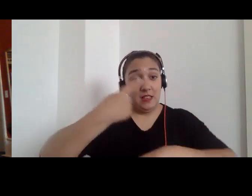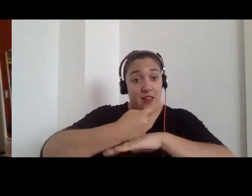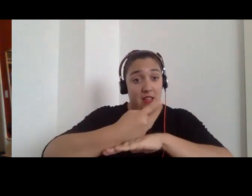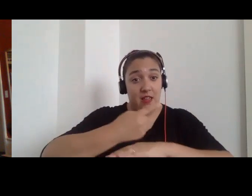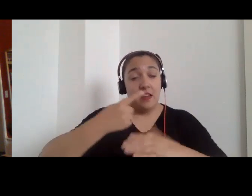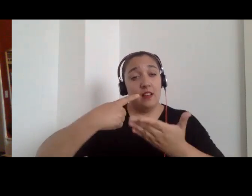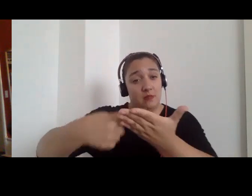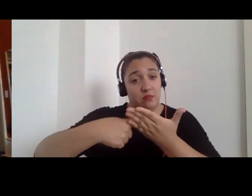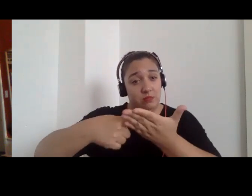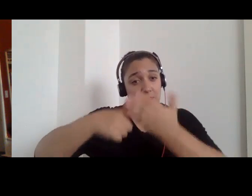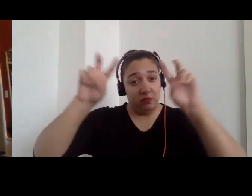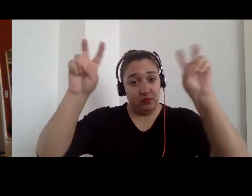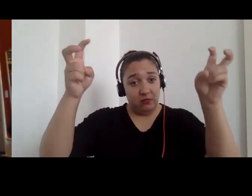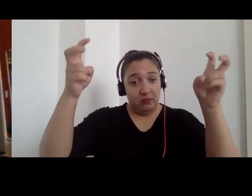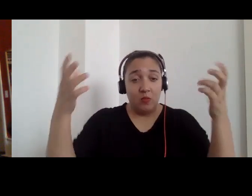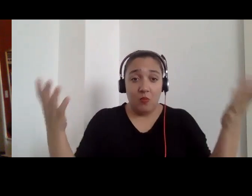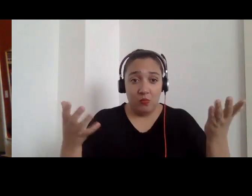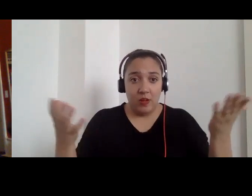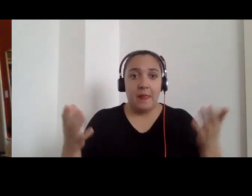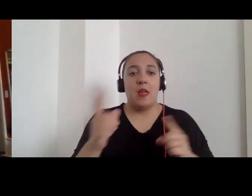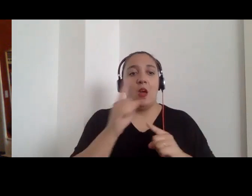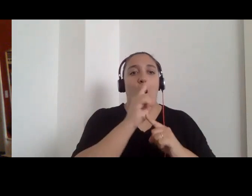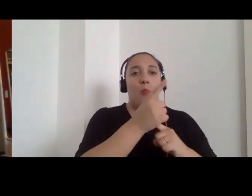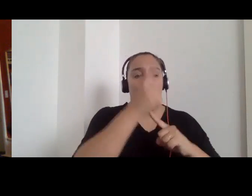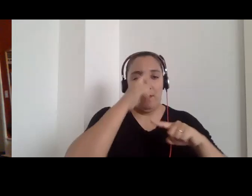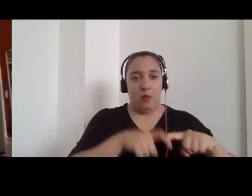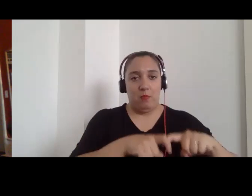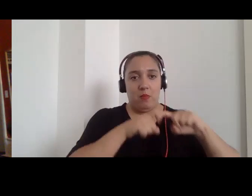dystopia and the original premise of the conversation was to